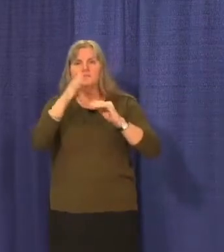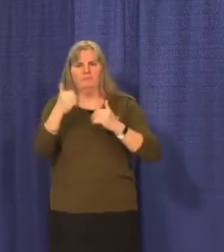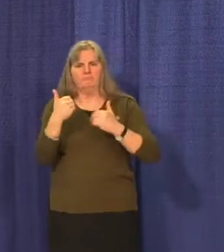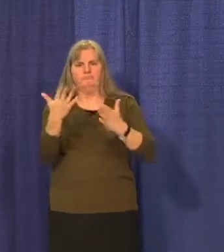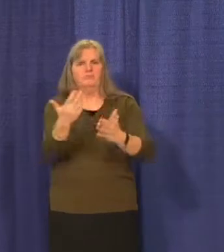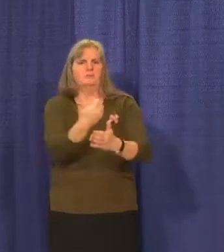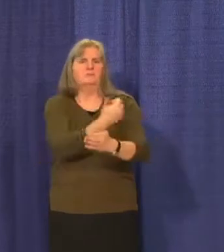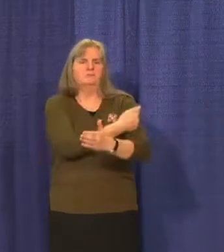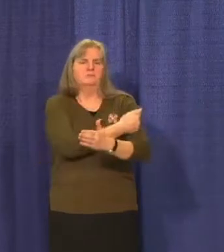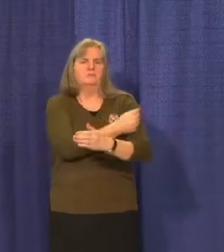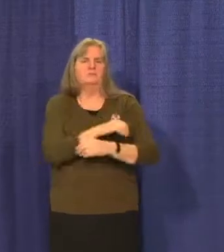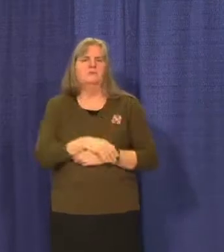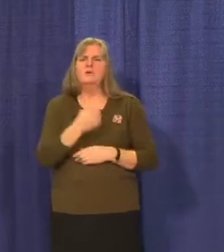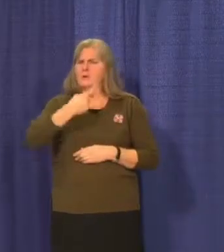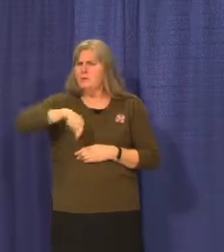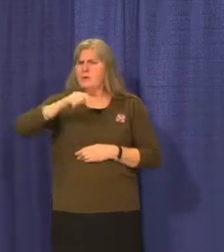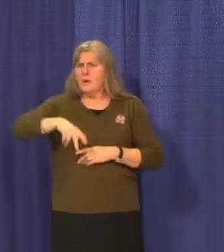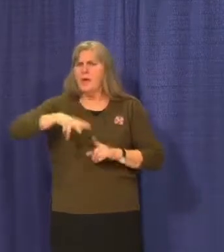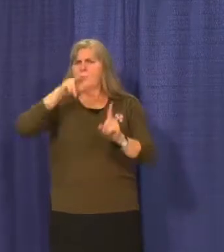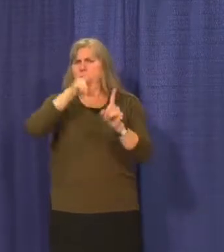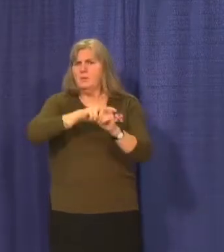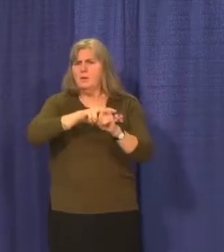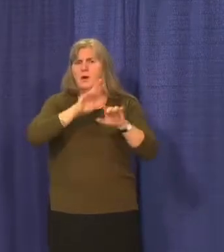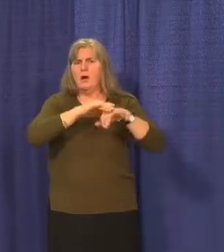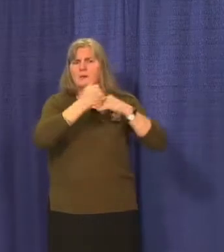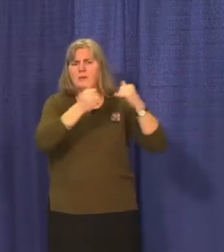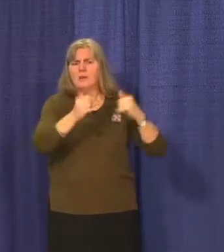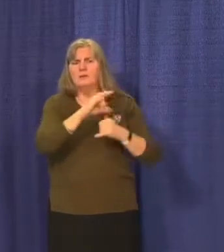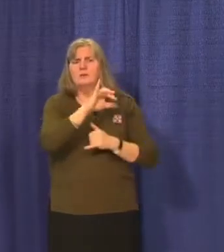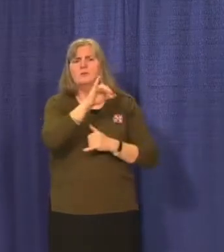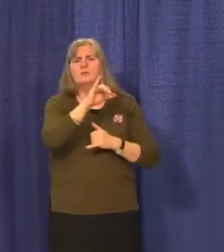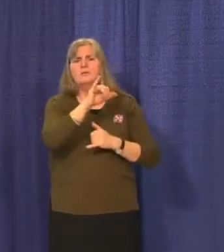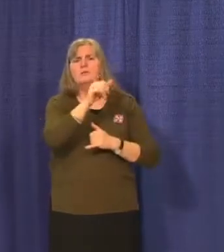Next week it will be open to those over 60. Book your appointment online at